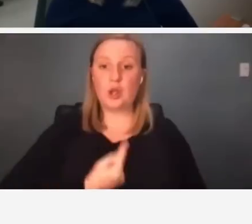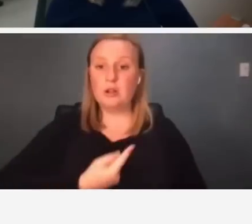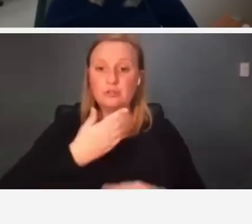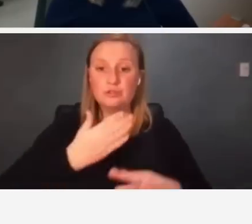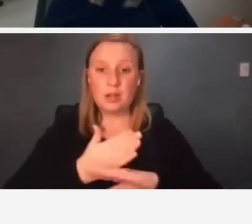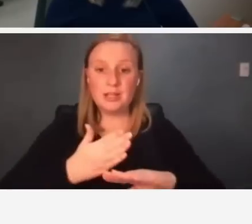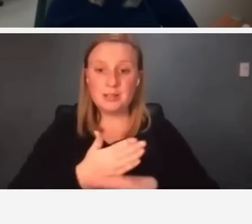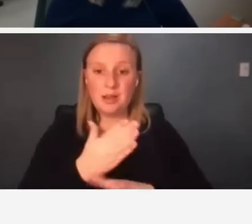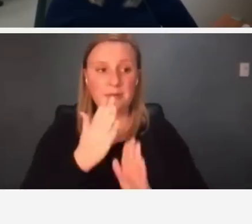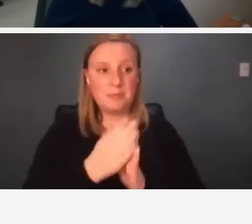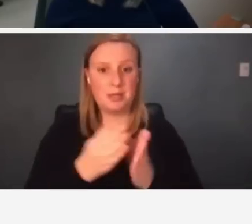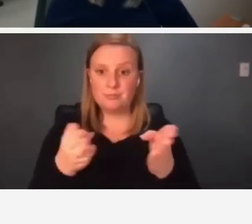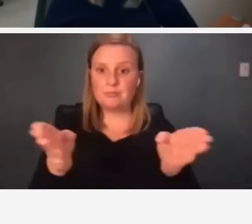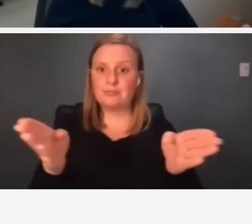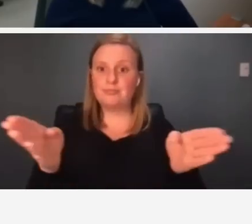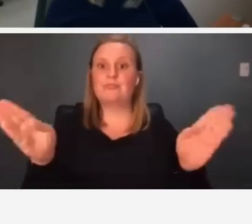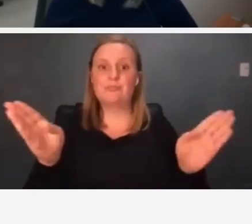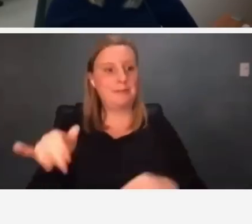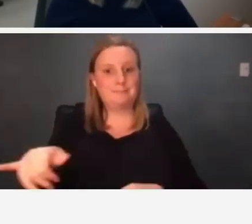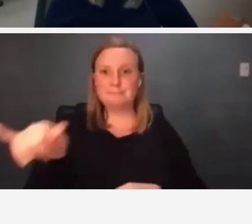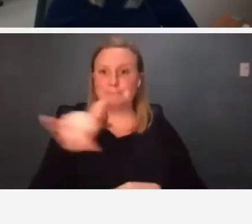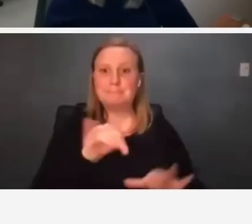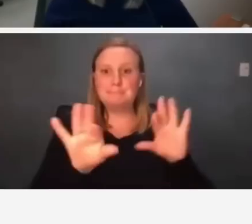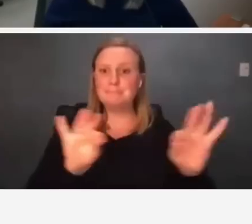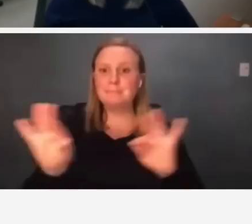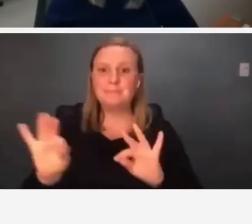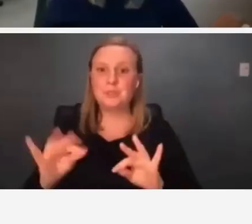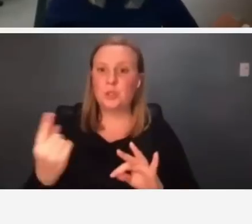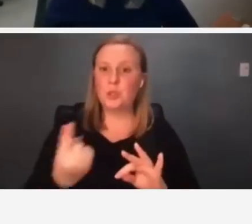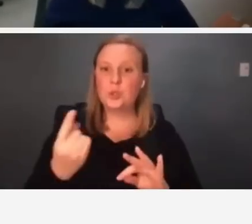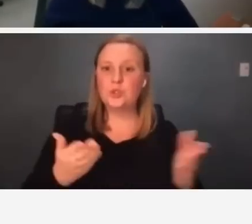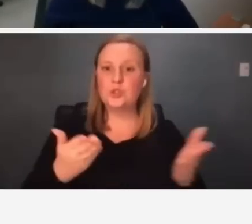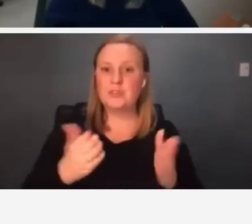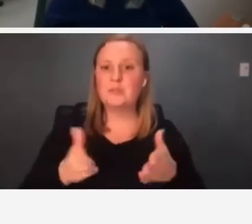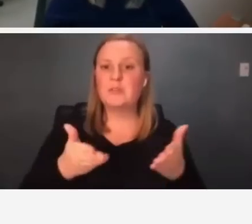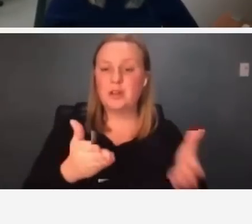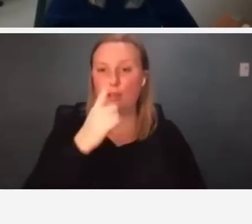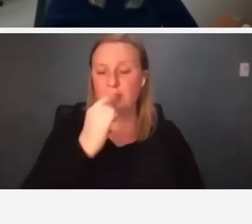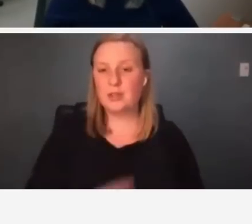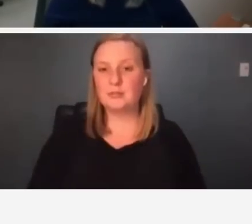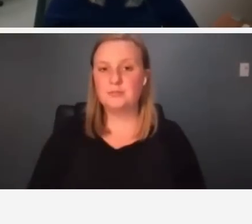providers out there that go straight to the question that that person has raised. So great question.